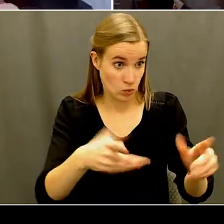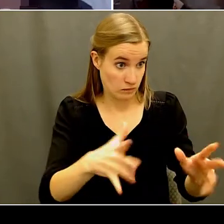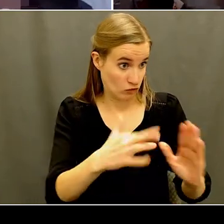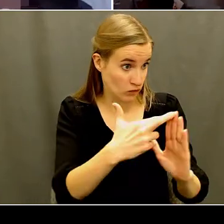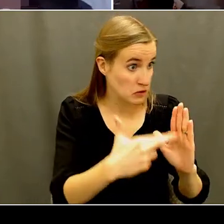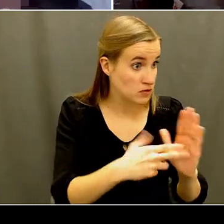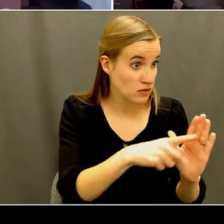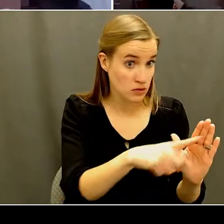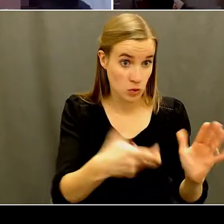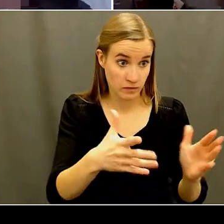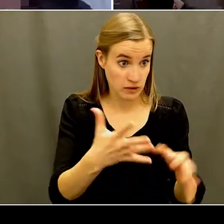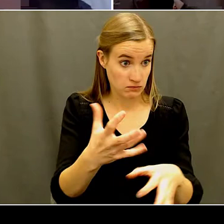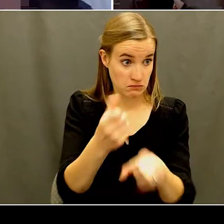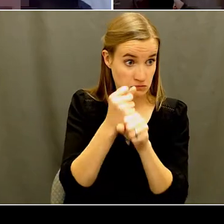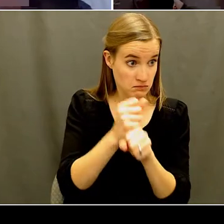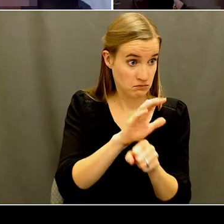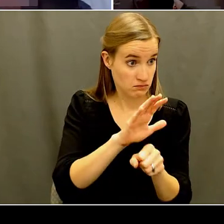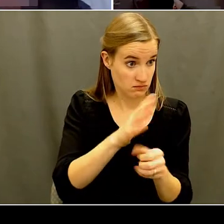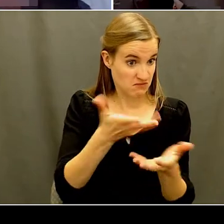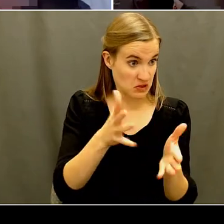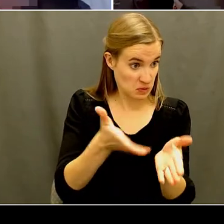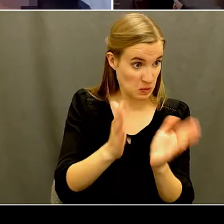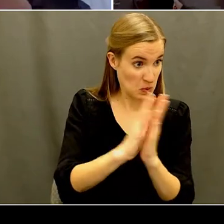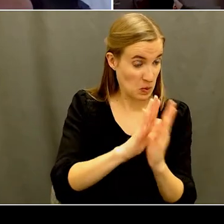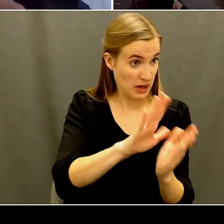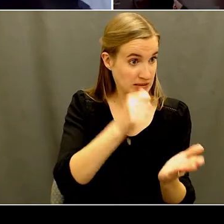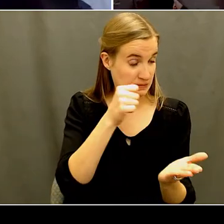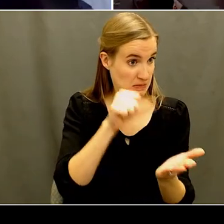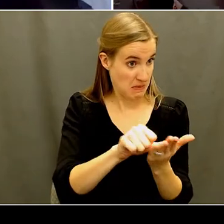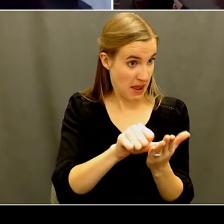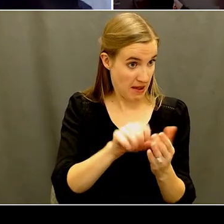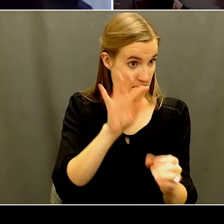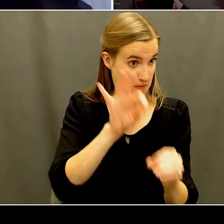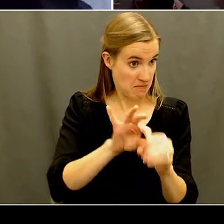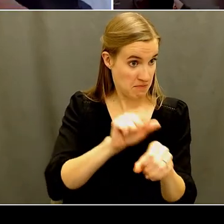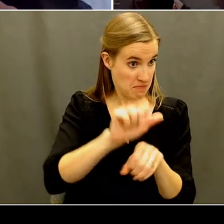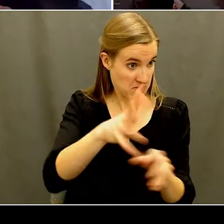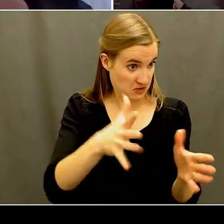sure they get counted. But for many people with disabilities, vote by mail